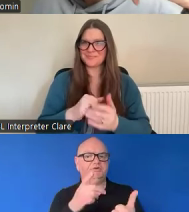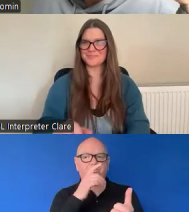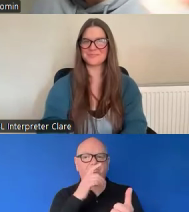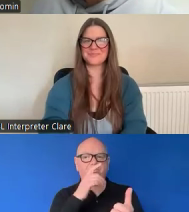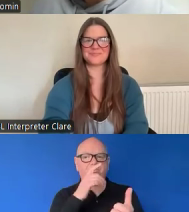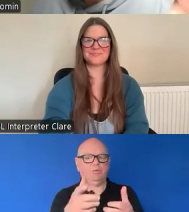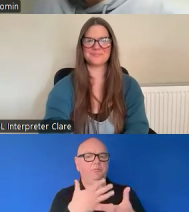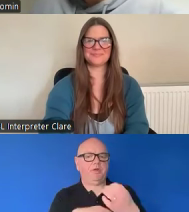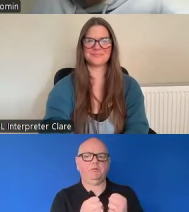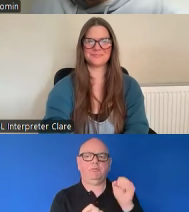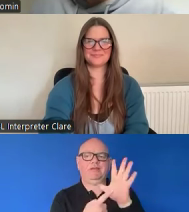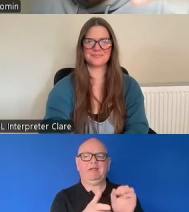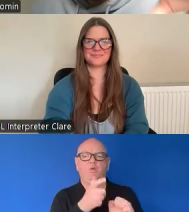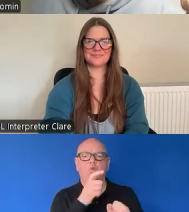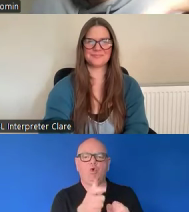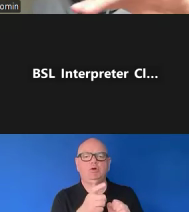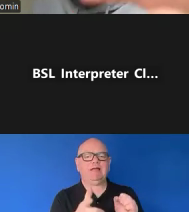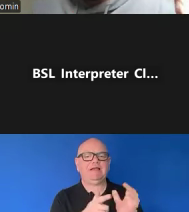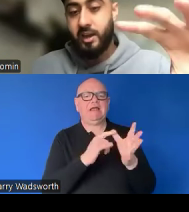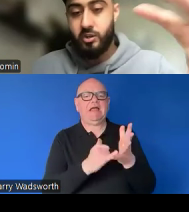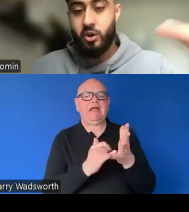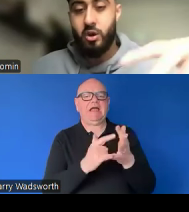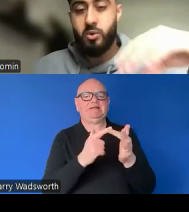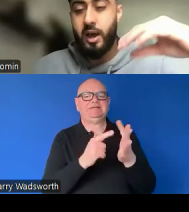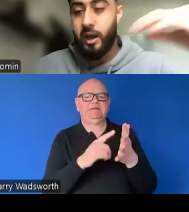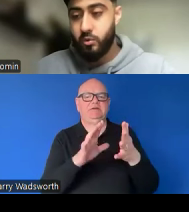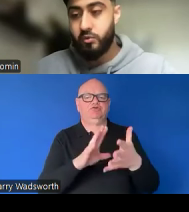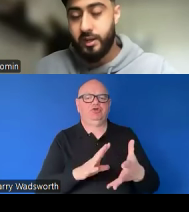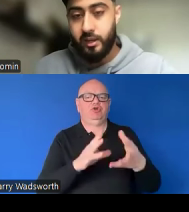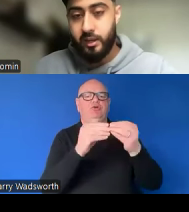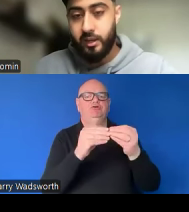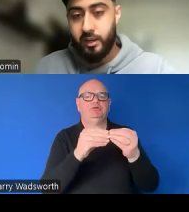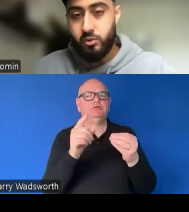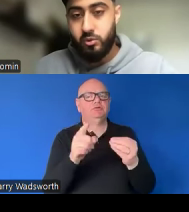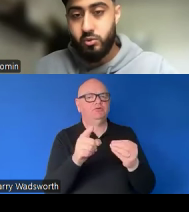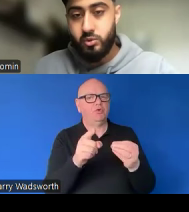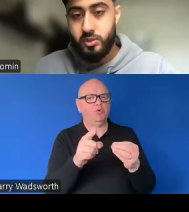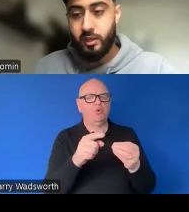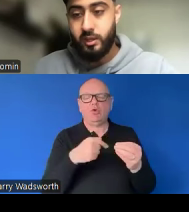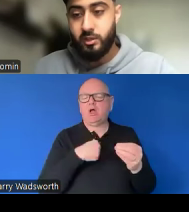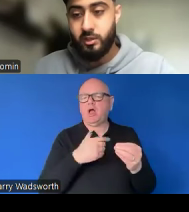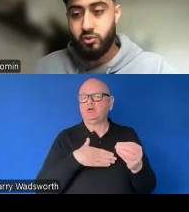There's a new feature that they've put in where it uses AI to start off with. I don't really like using it, so I will just scroll down